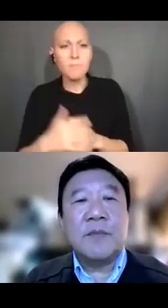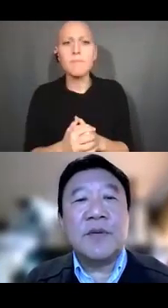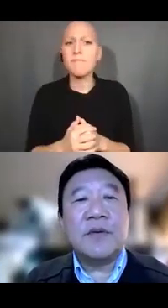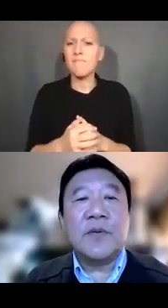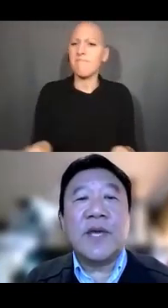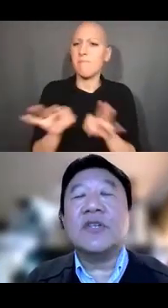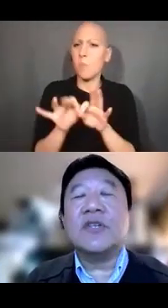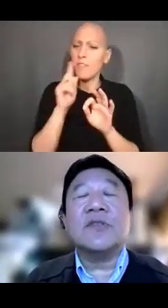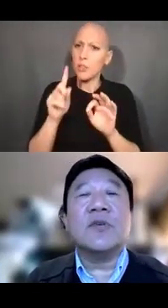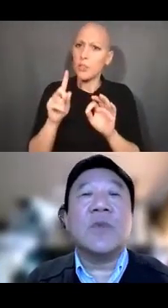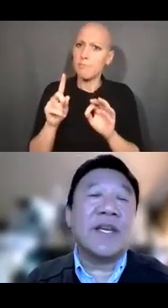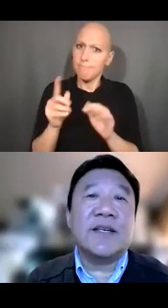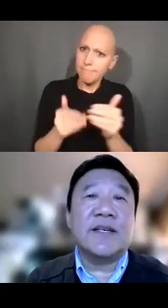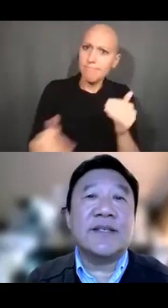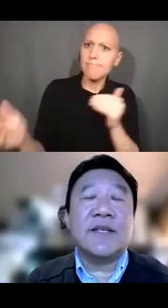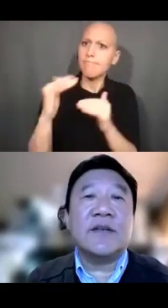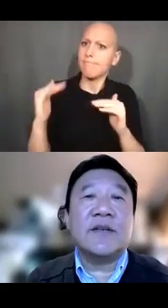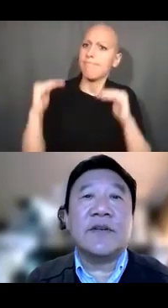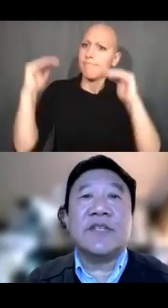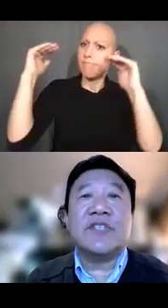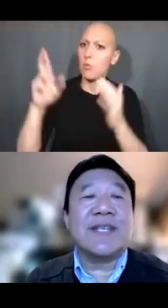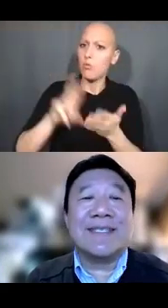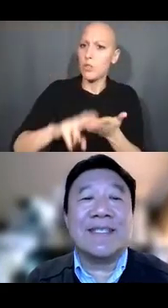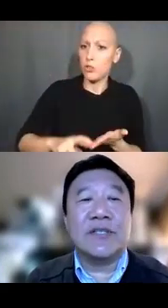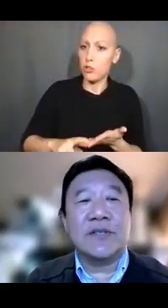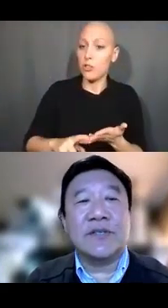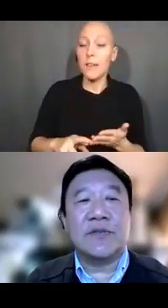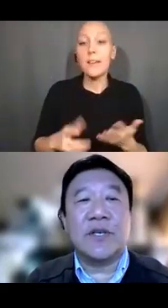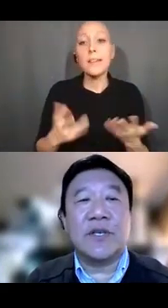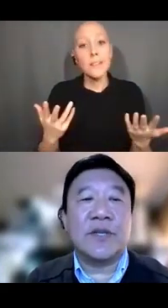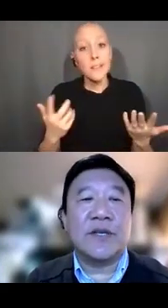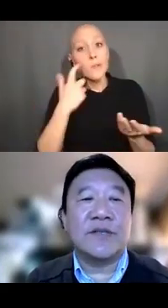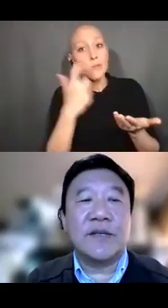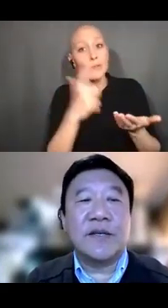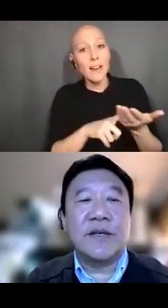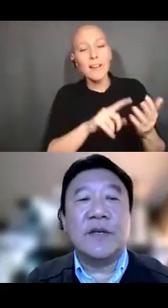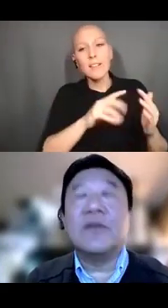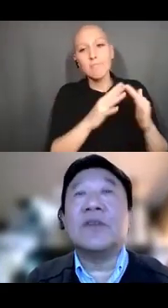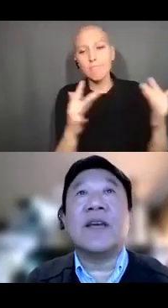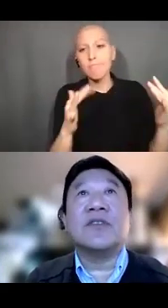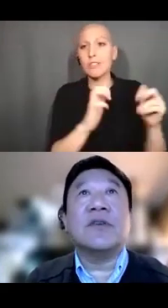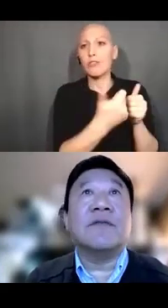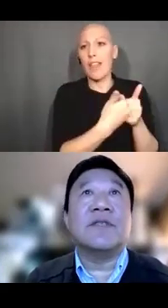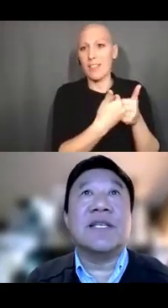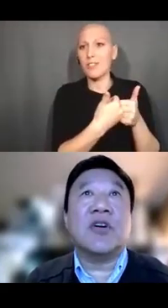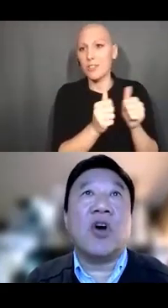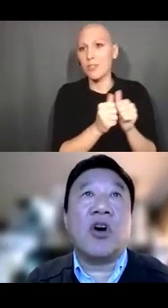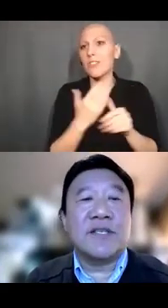but we actually also recognize that there are various challenges associated with this. There's actually obviously cost,